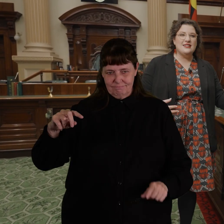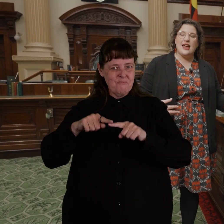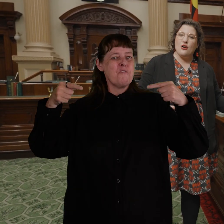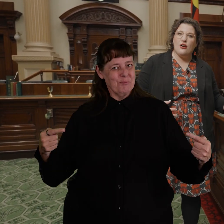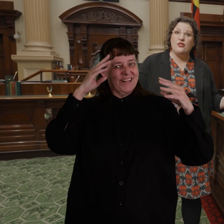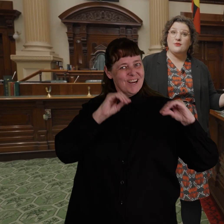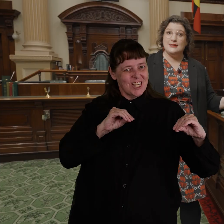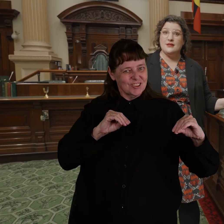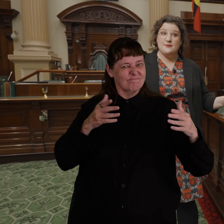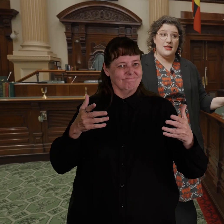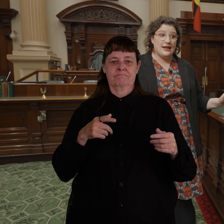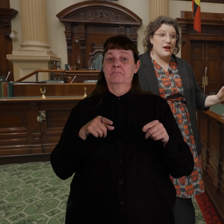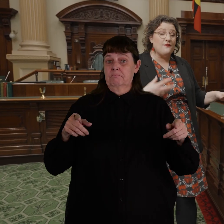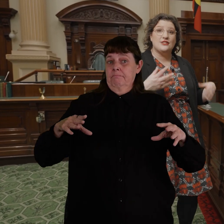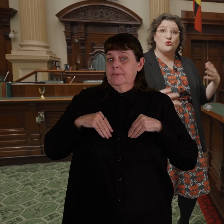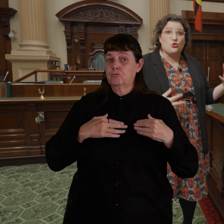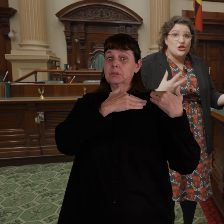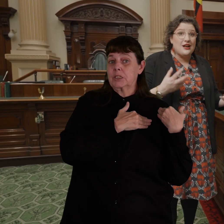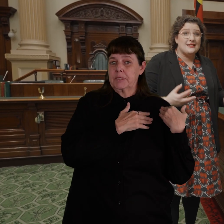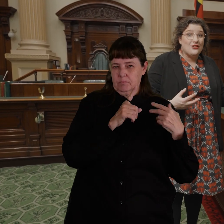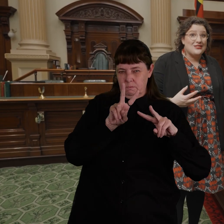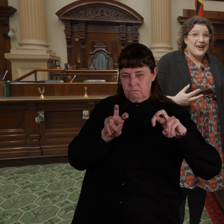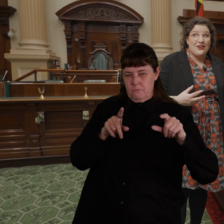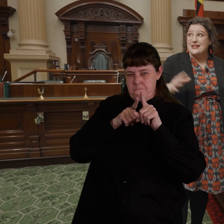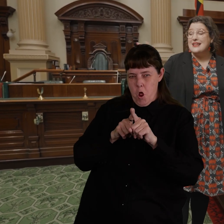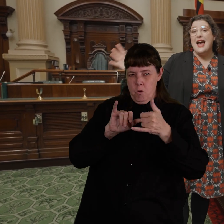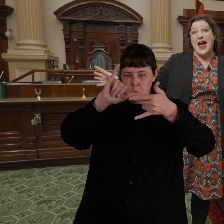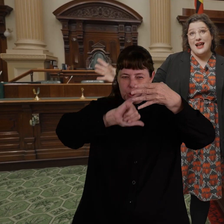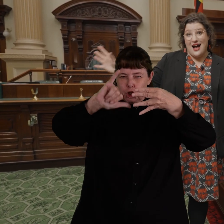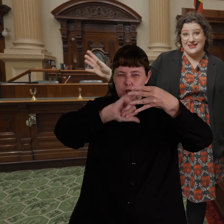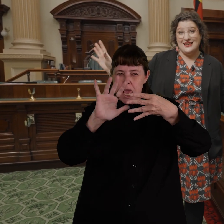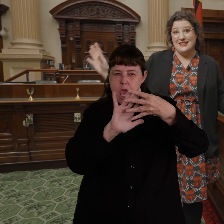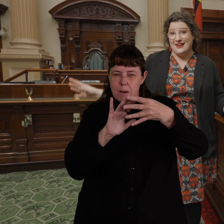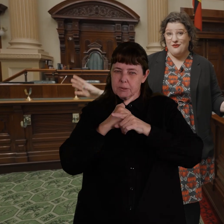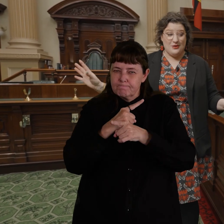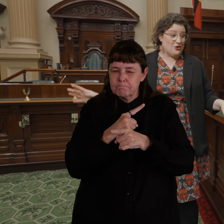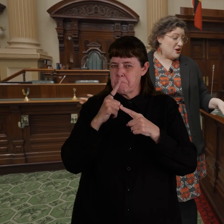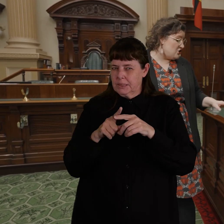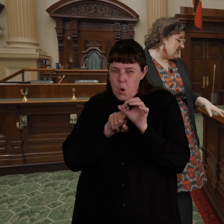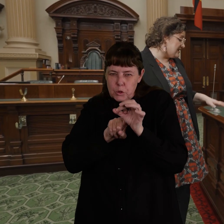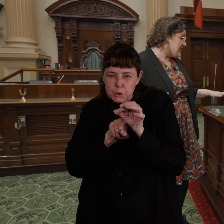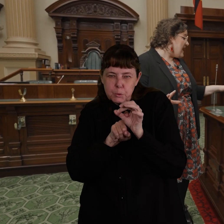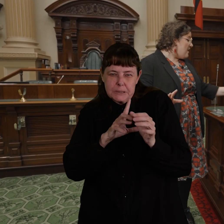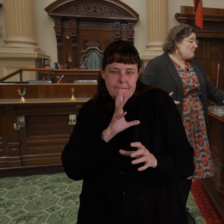They take on the responsibility of scrutinizing those areas and asking the government questions.